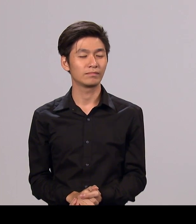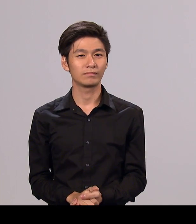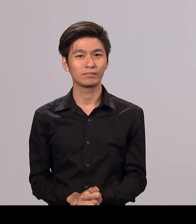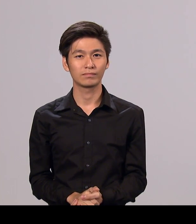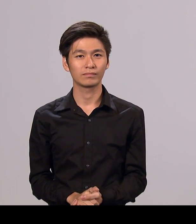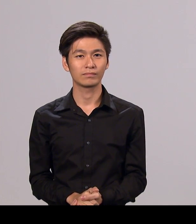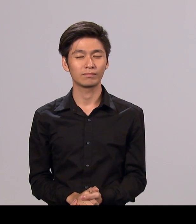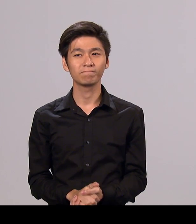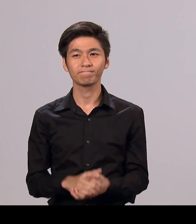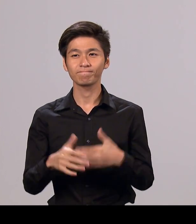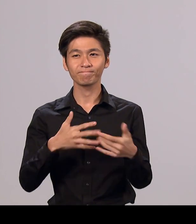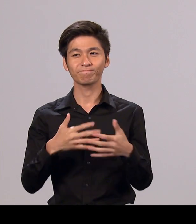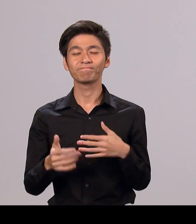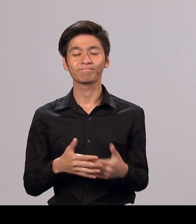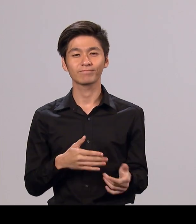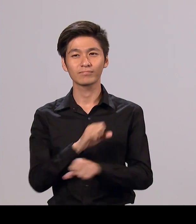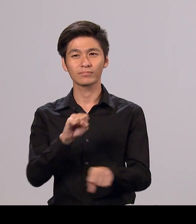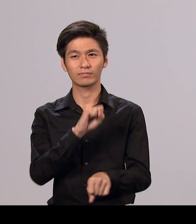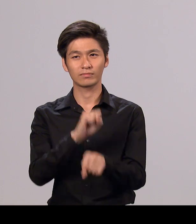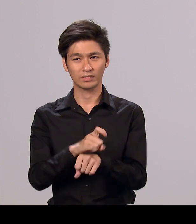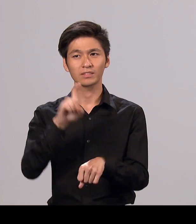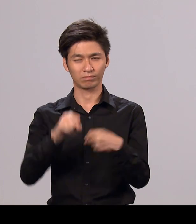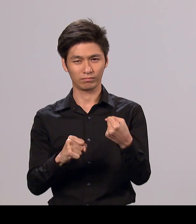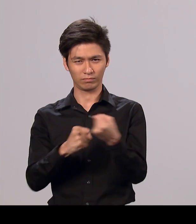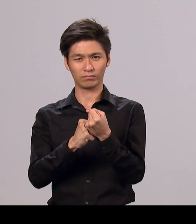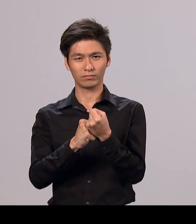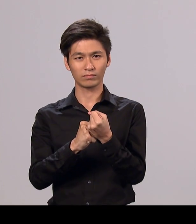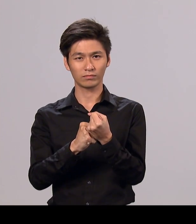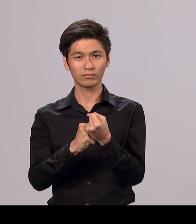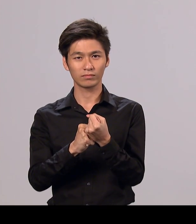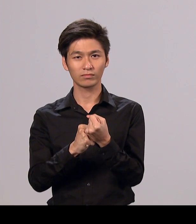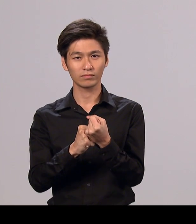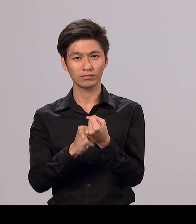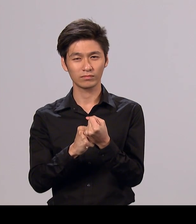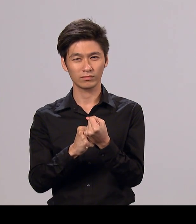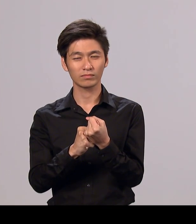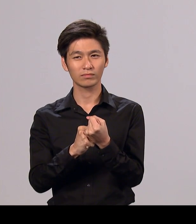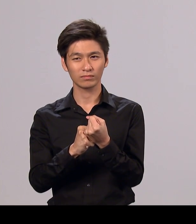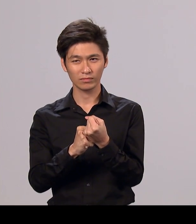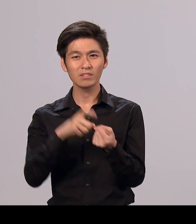Nevertheless, Singapore must support and strive for a rules-based international order.